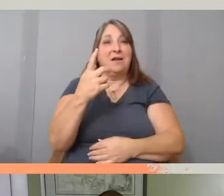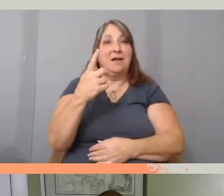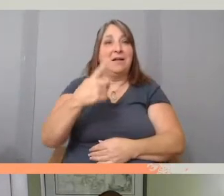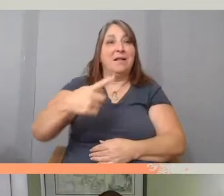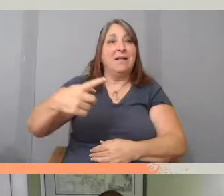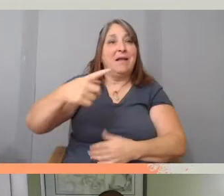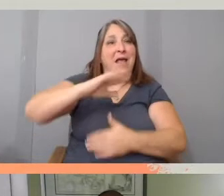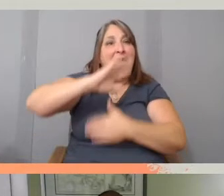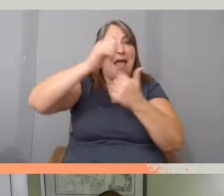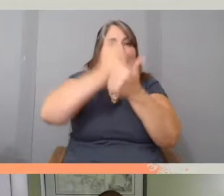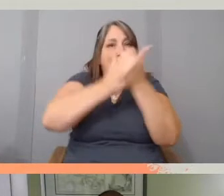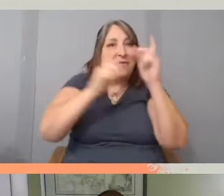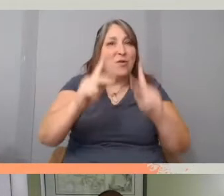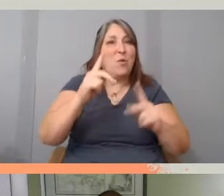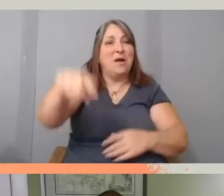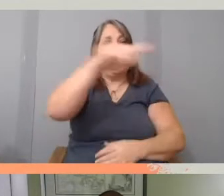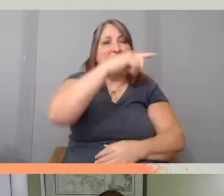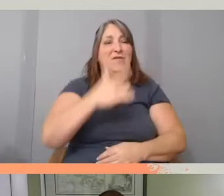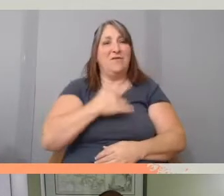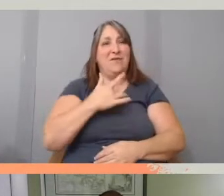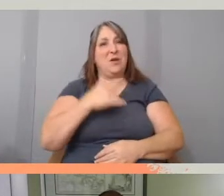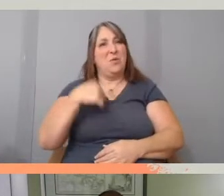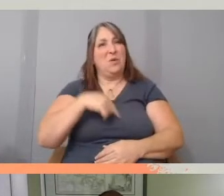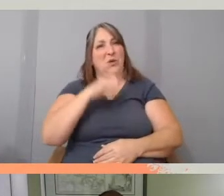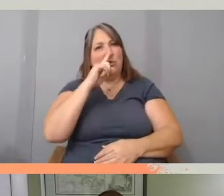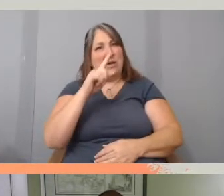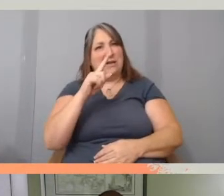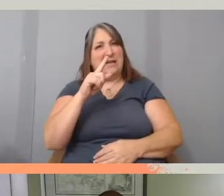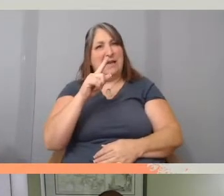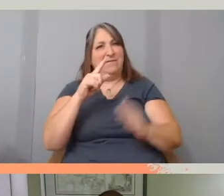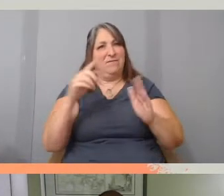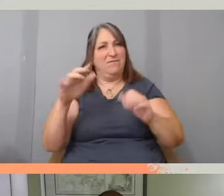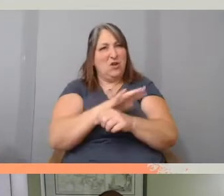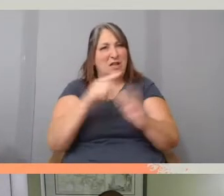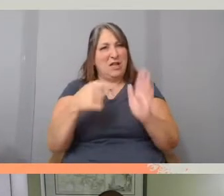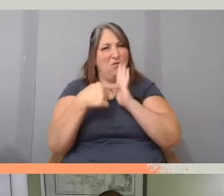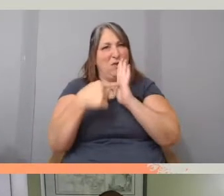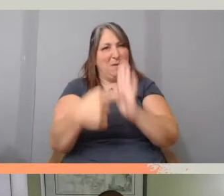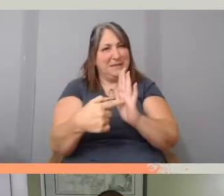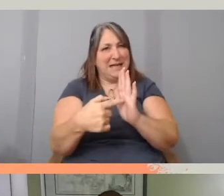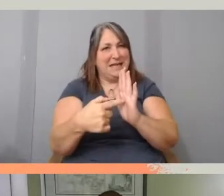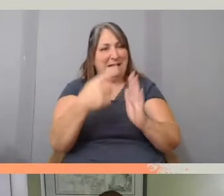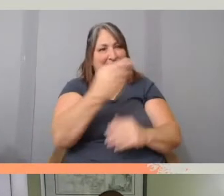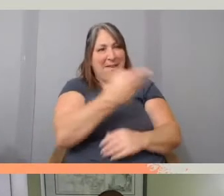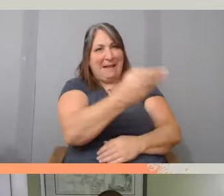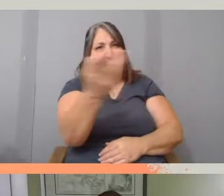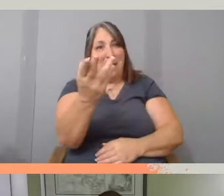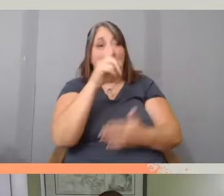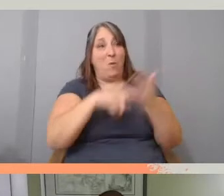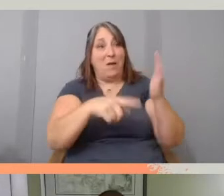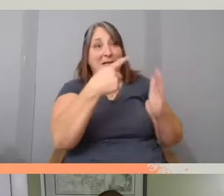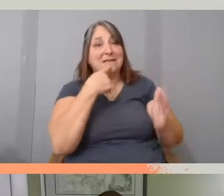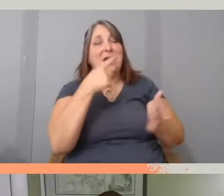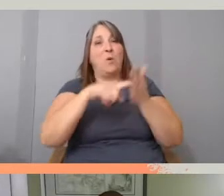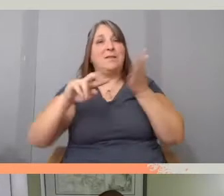and be able to truly feel like what they were saying was what they meant. We didn't want to send them, you know, the final cut